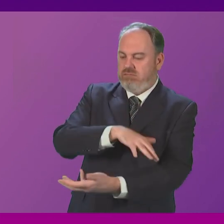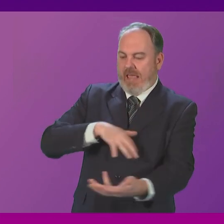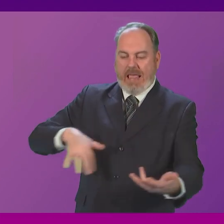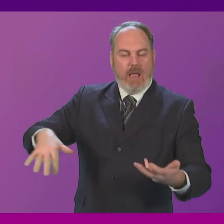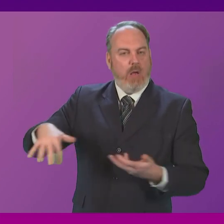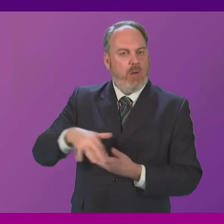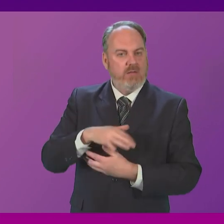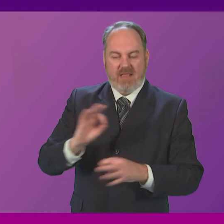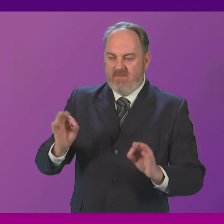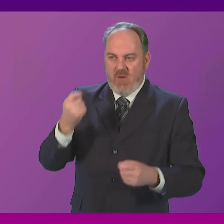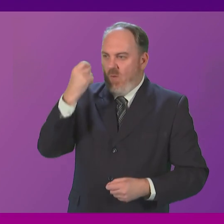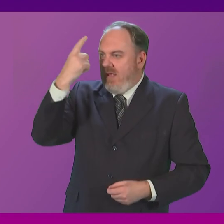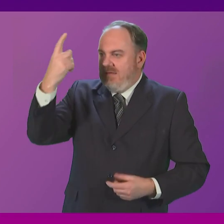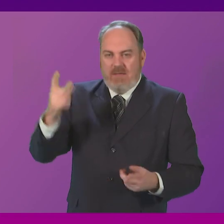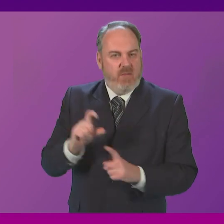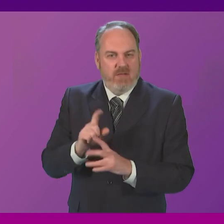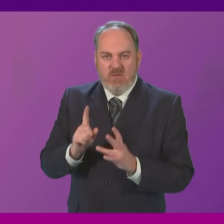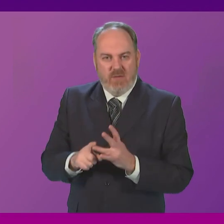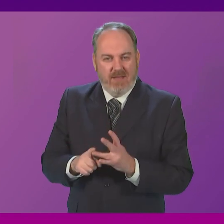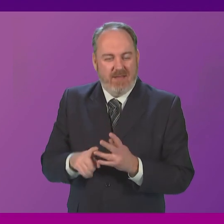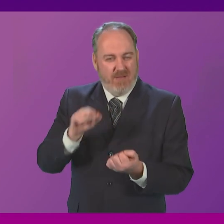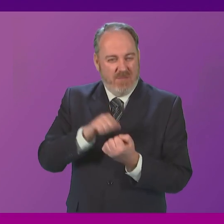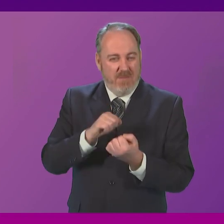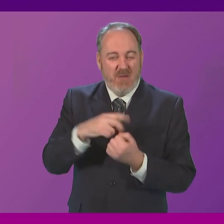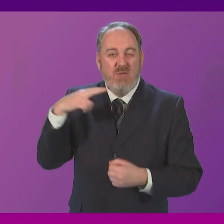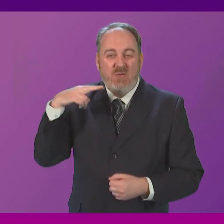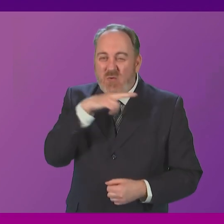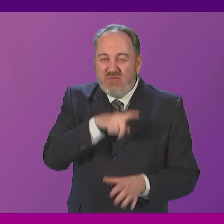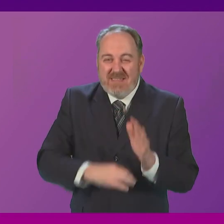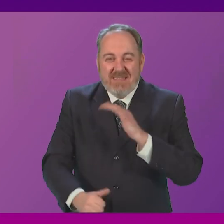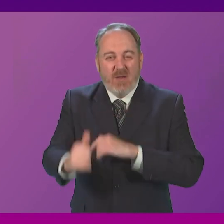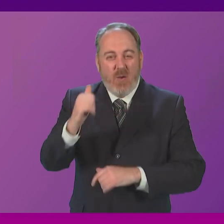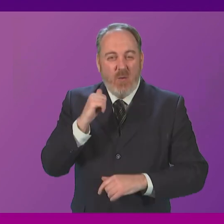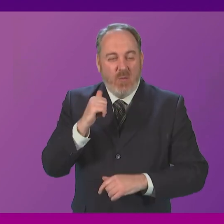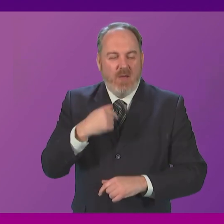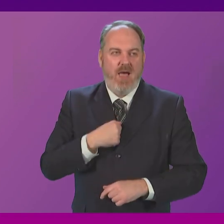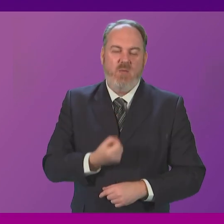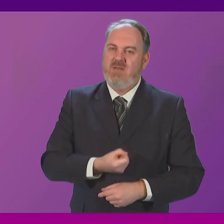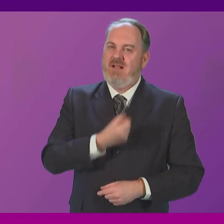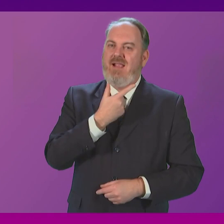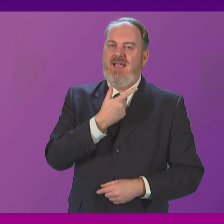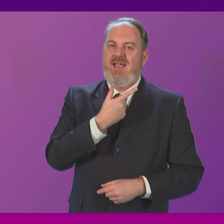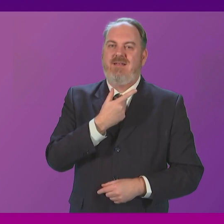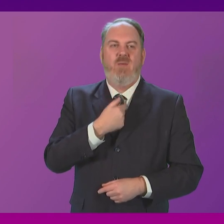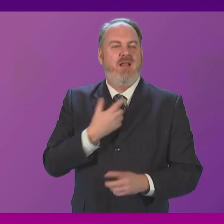It brings to mind the words of Robert Browning, who, nearly two centuries ago, wrote: “Glad was I when I reached the other bank.